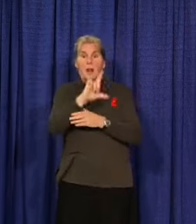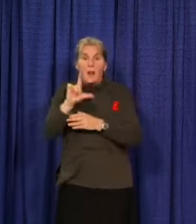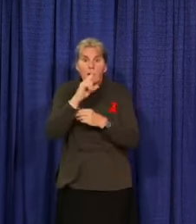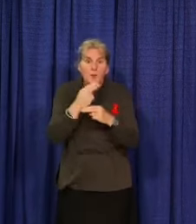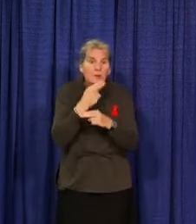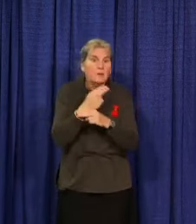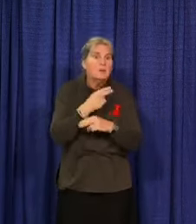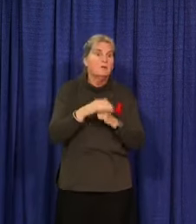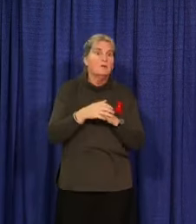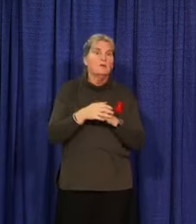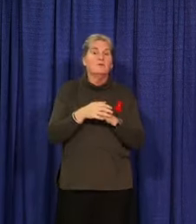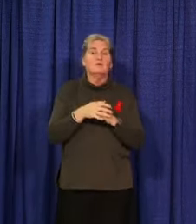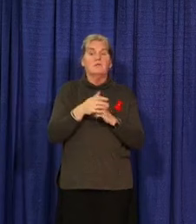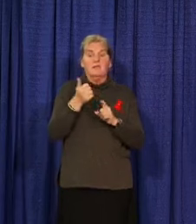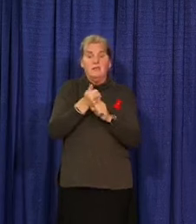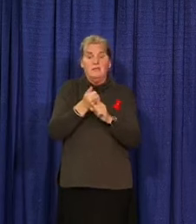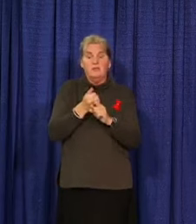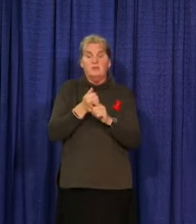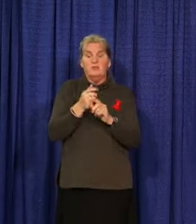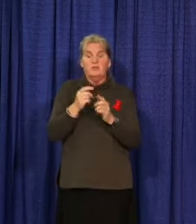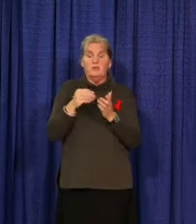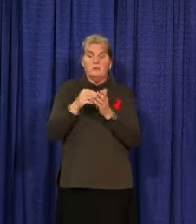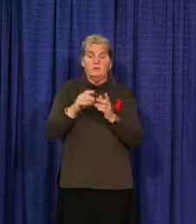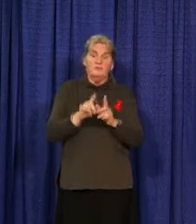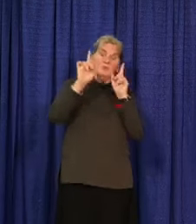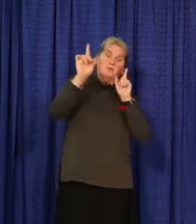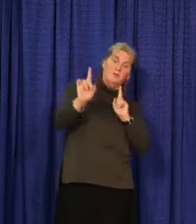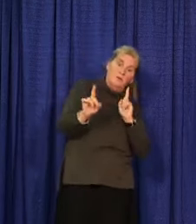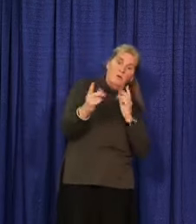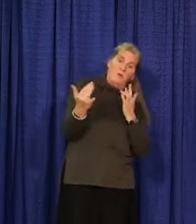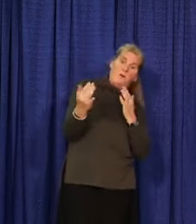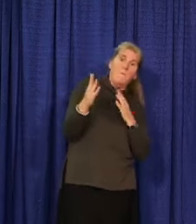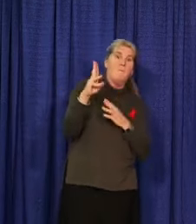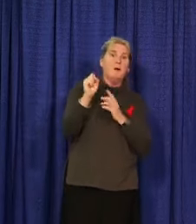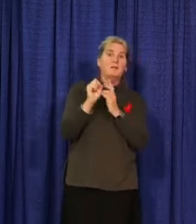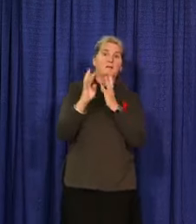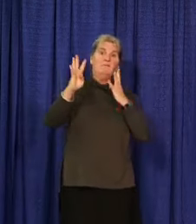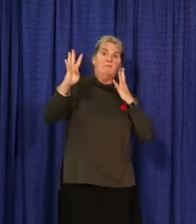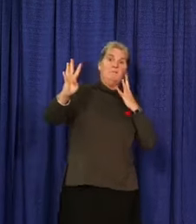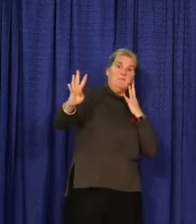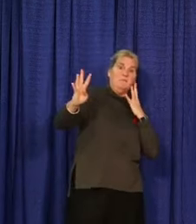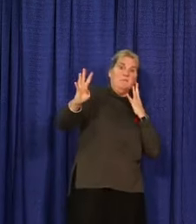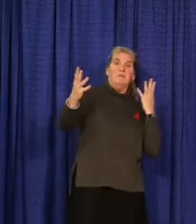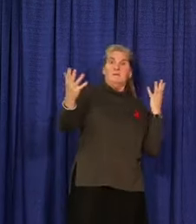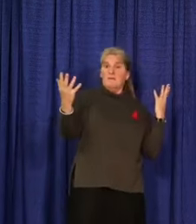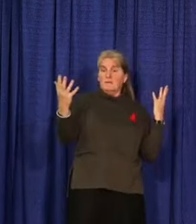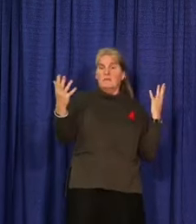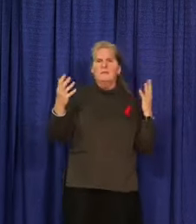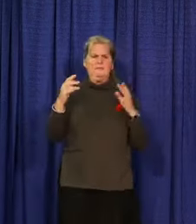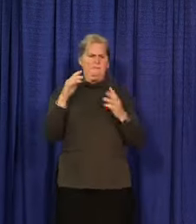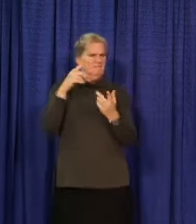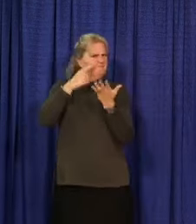libraries to how far away from each other students should be while waiting for the bus.